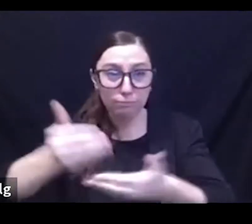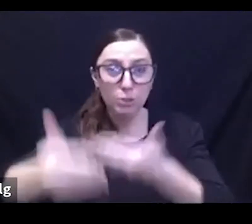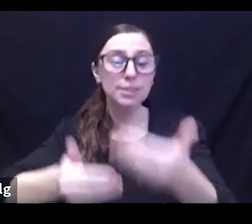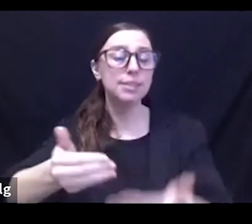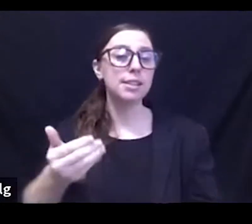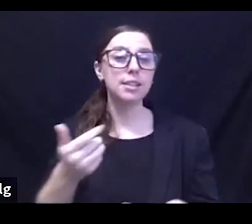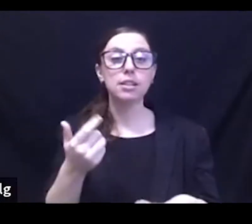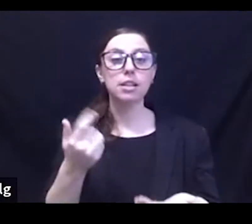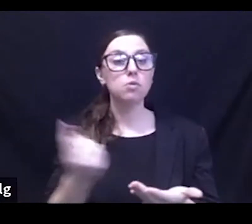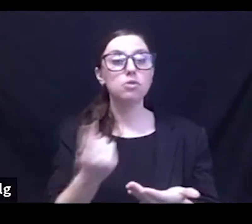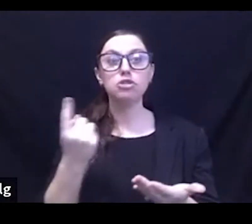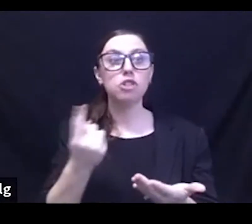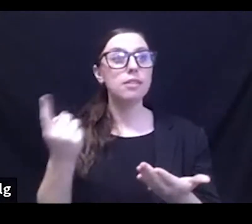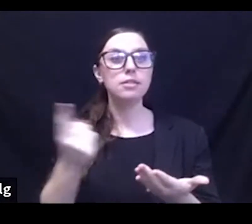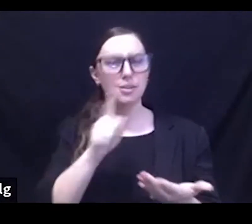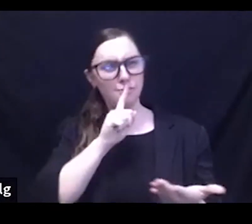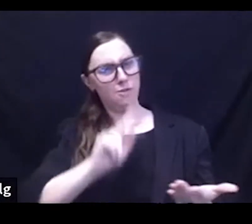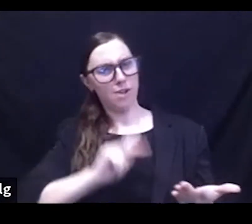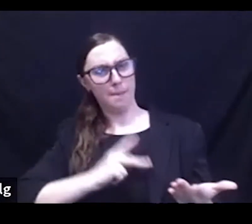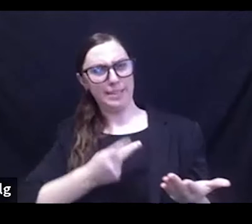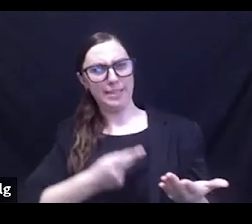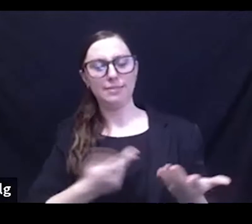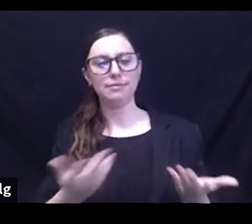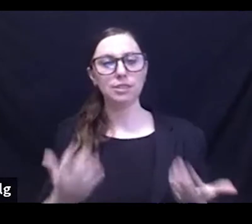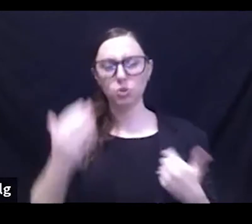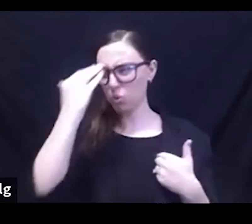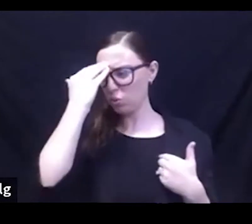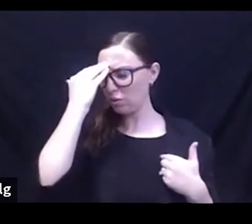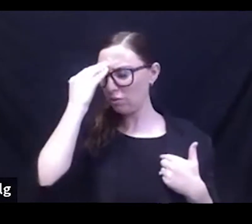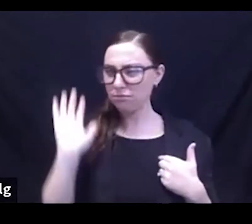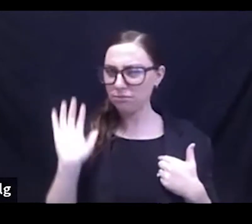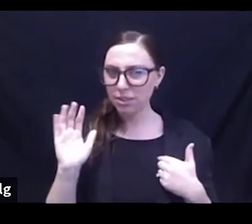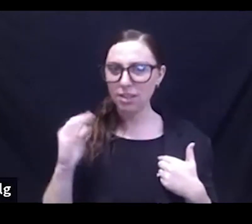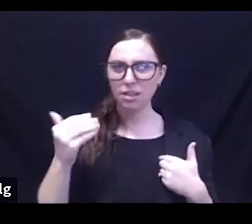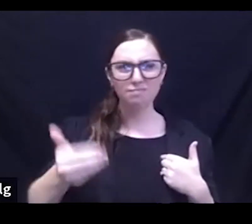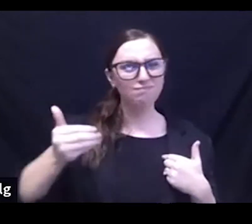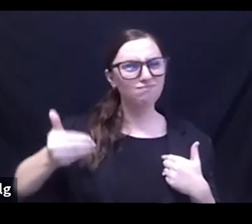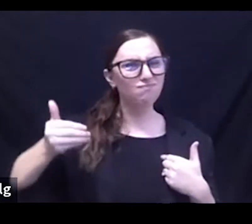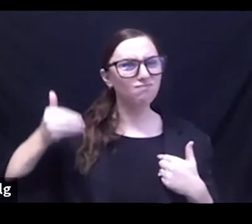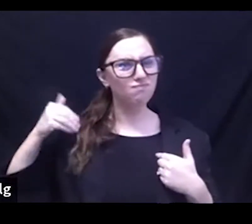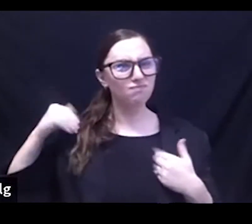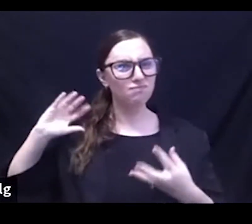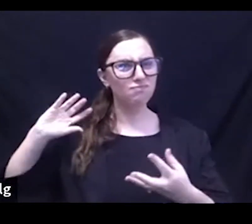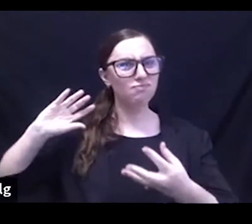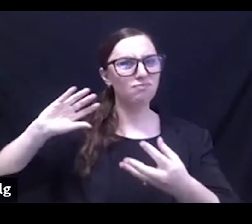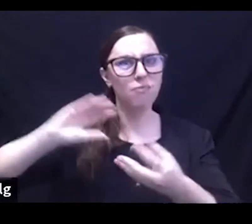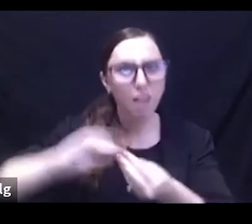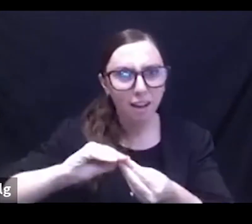had conversations about the legal proceeding. It was very upsetting to know that Michael, for all this time as this court proceeding was